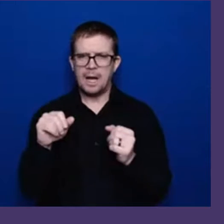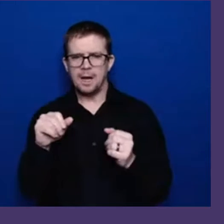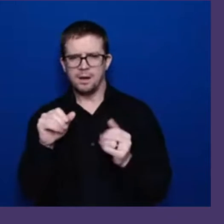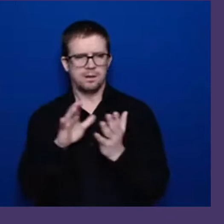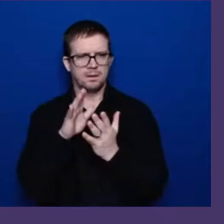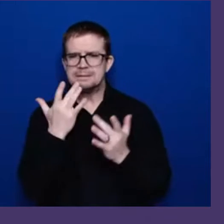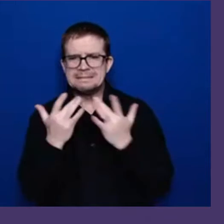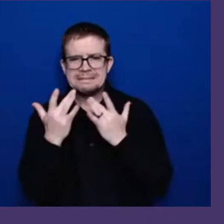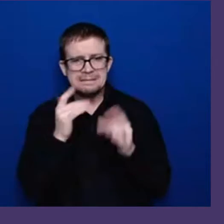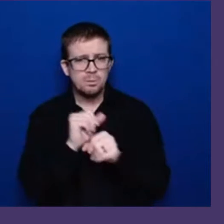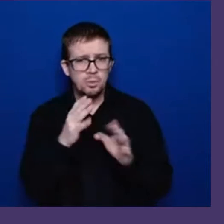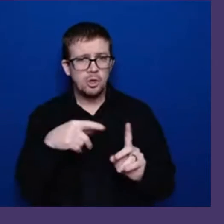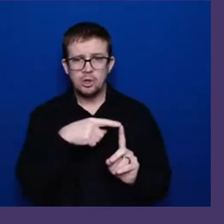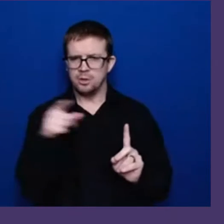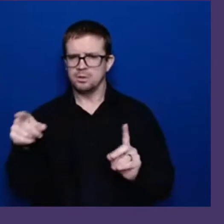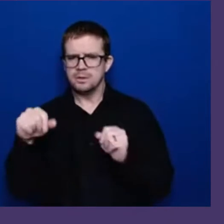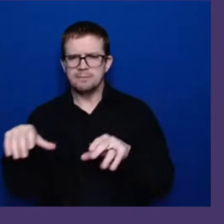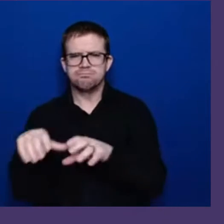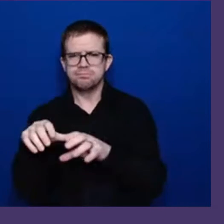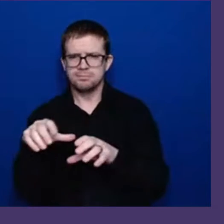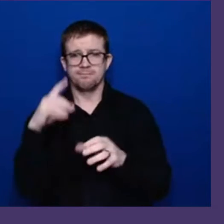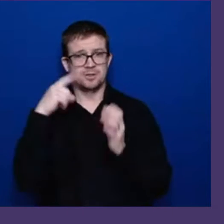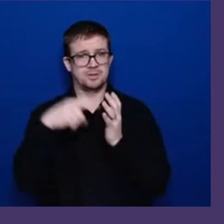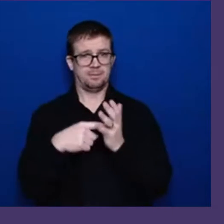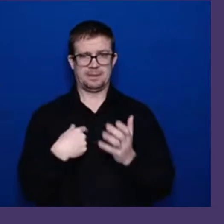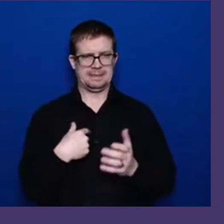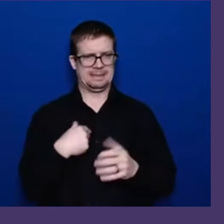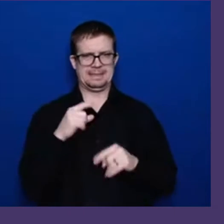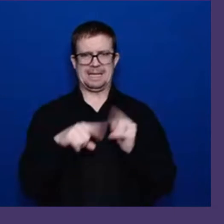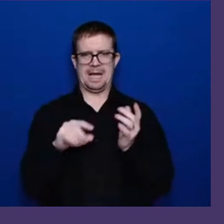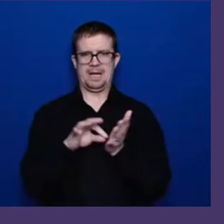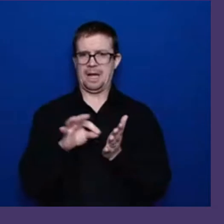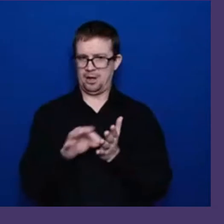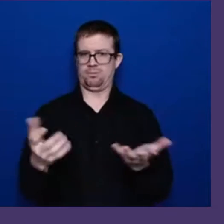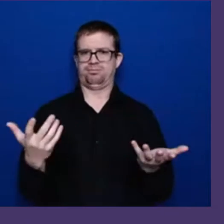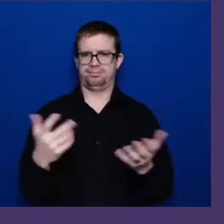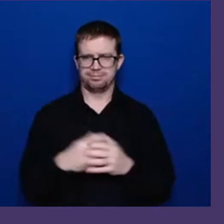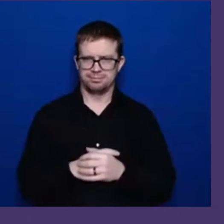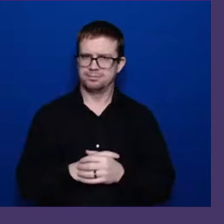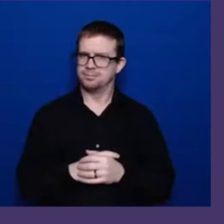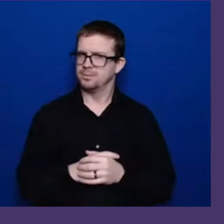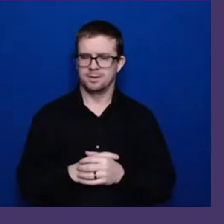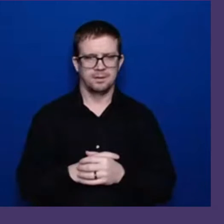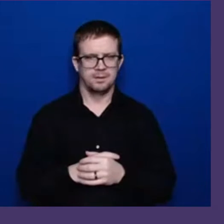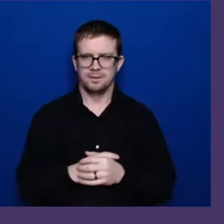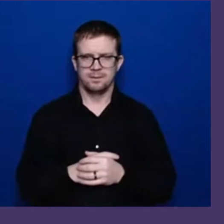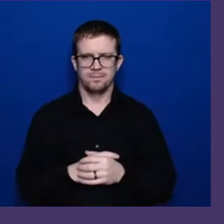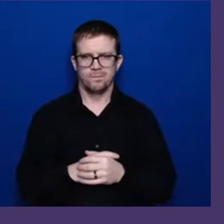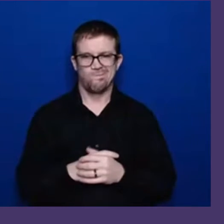So many I can't even count. So many ways I can't even count. One of the things that we've done is we have partnered with